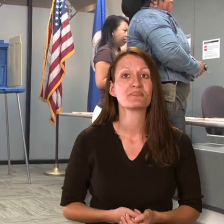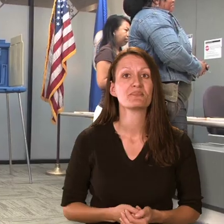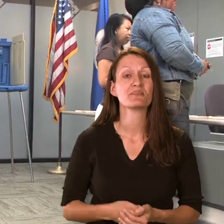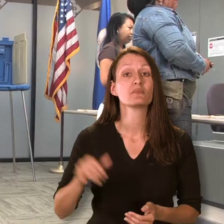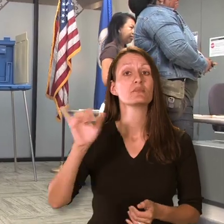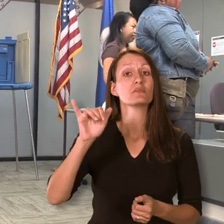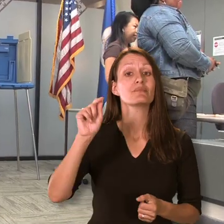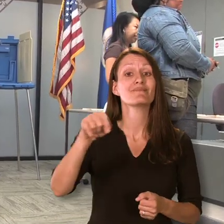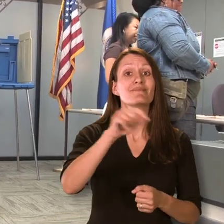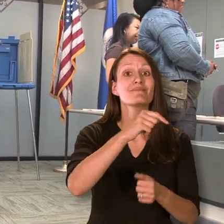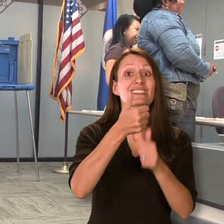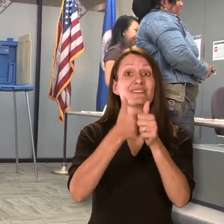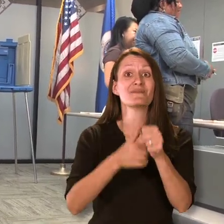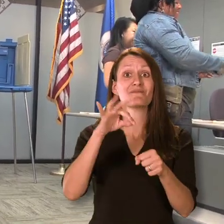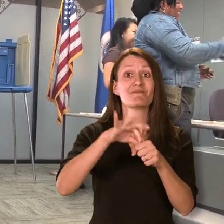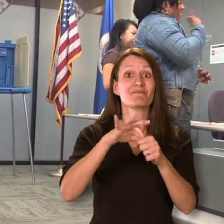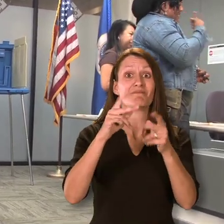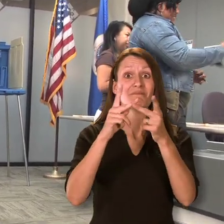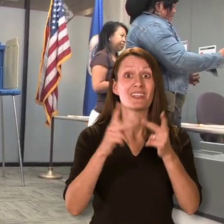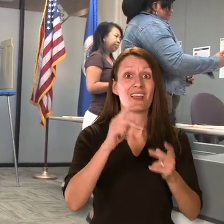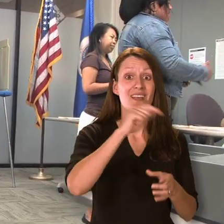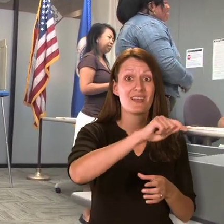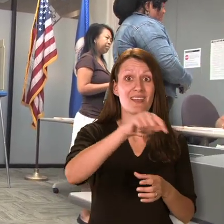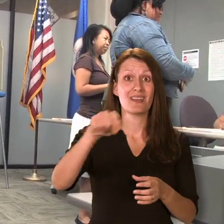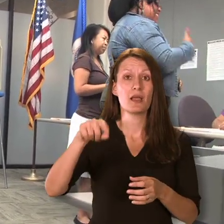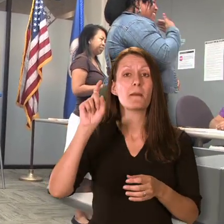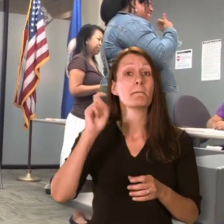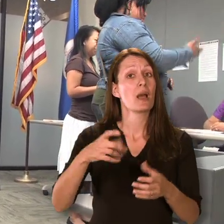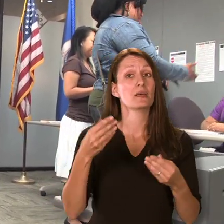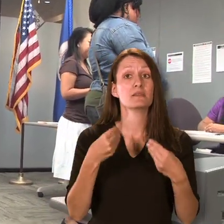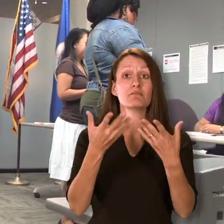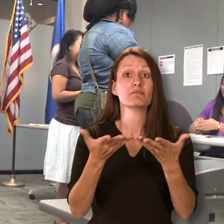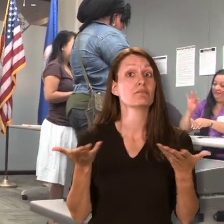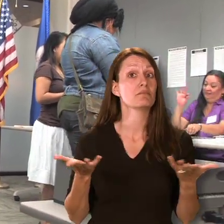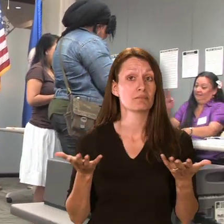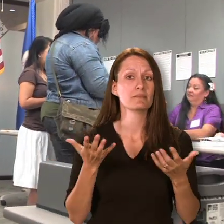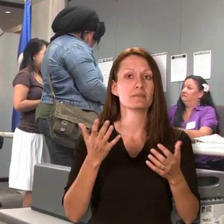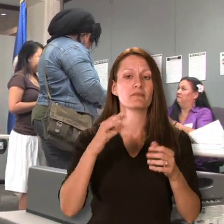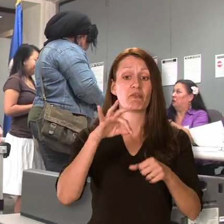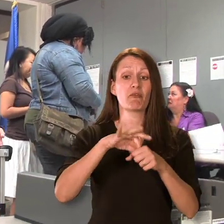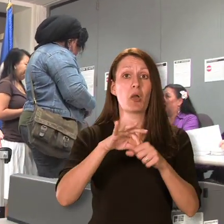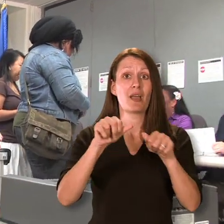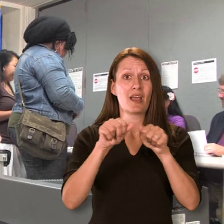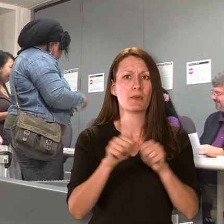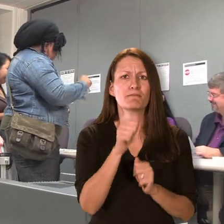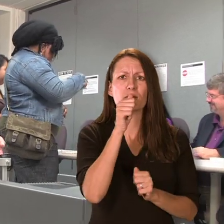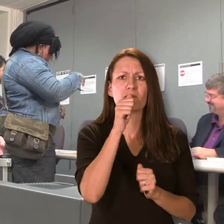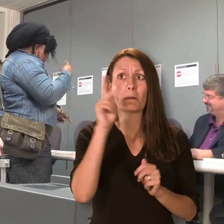Each polling place also must provide a private voting area that is accessible to people who use wheelchairs